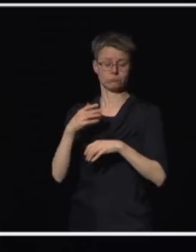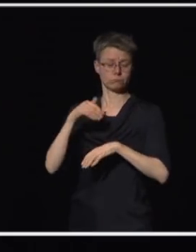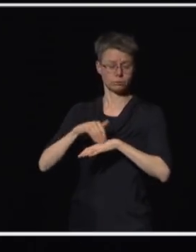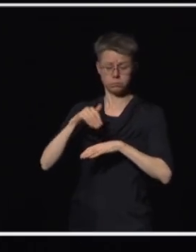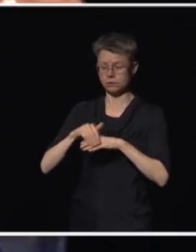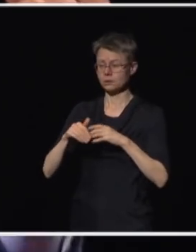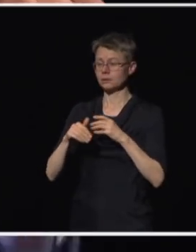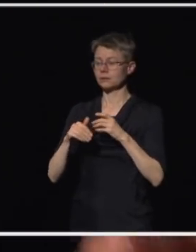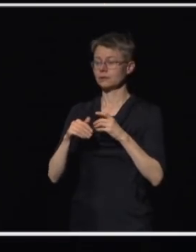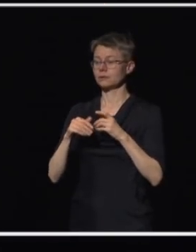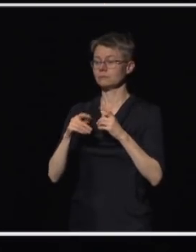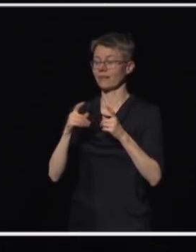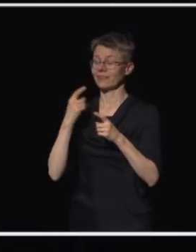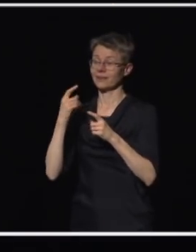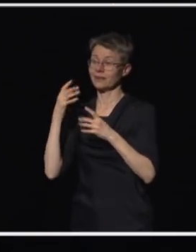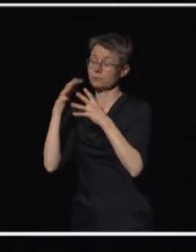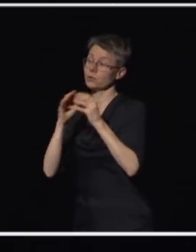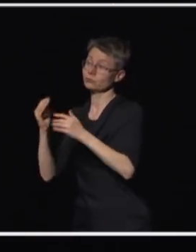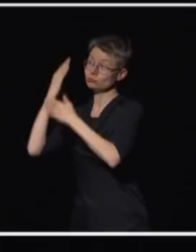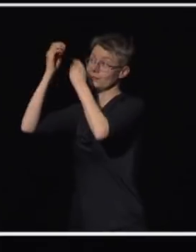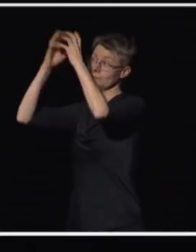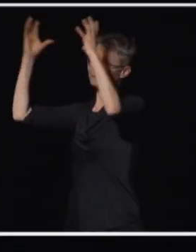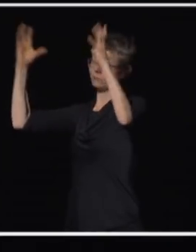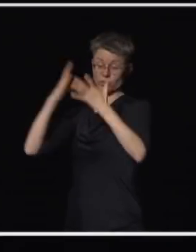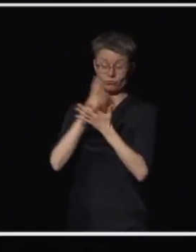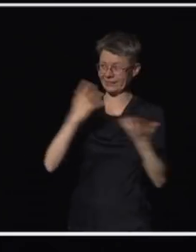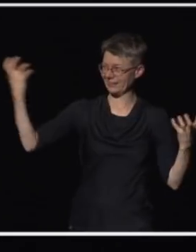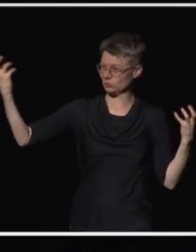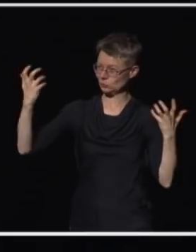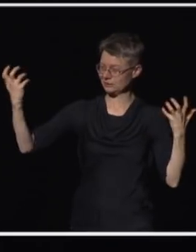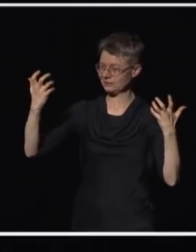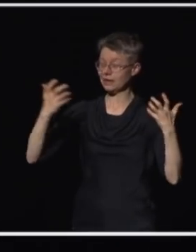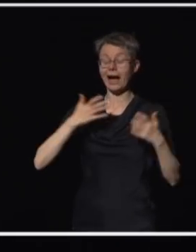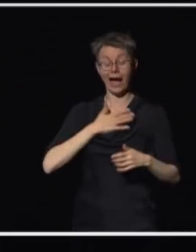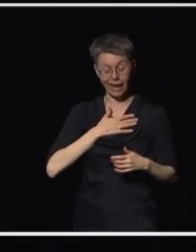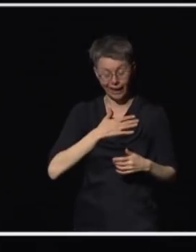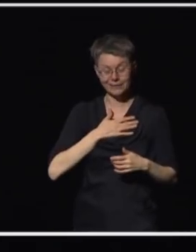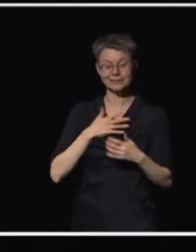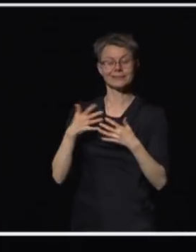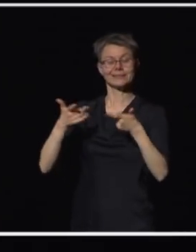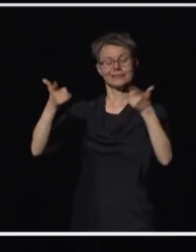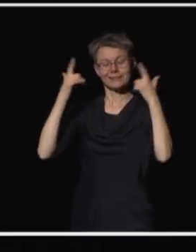to reconcile the dream with the actual reality. I like a blonde-head, blue-eyed,